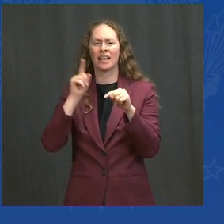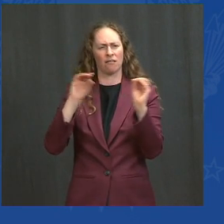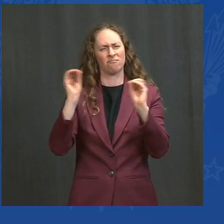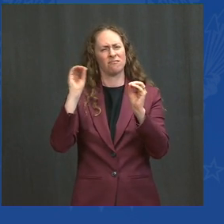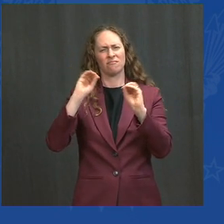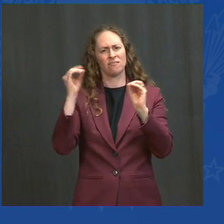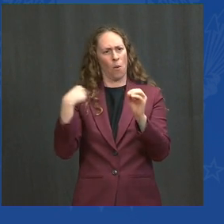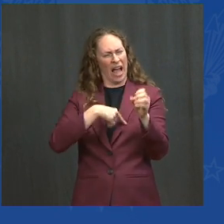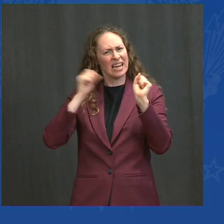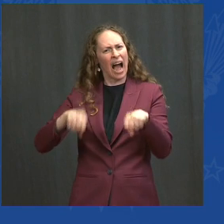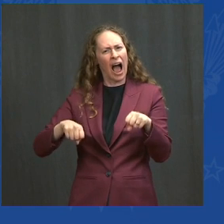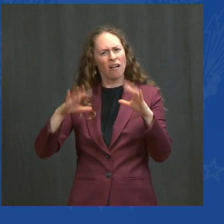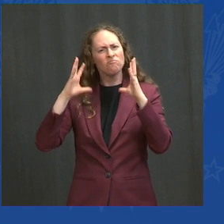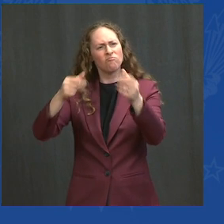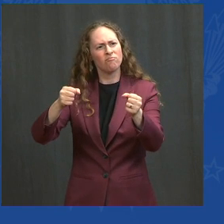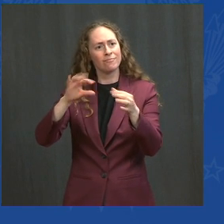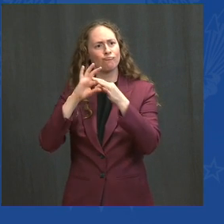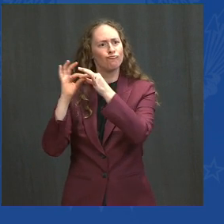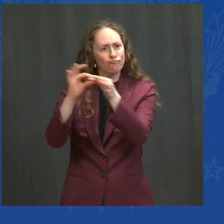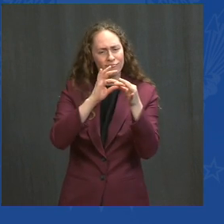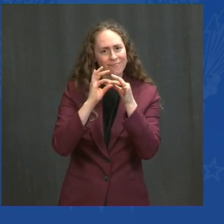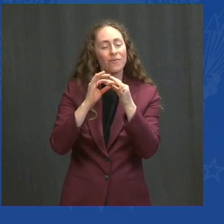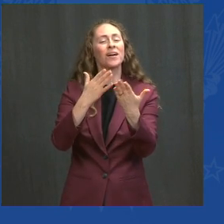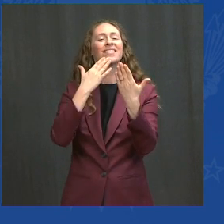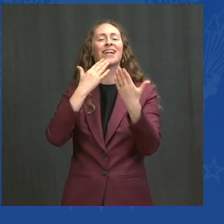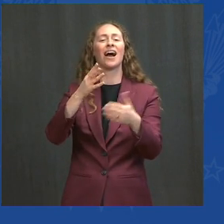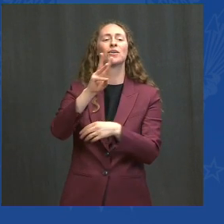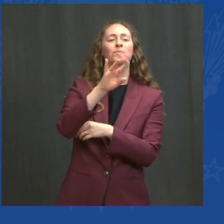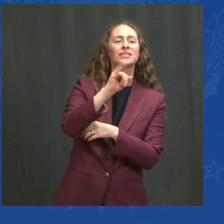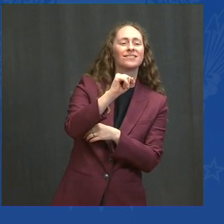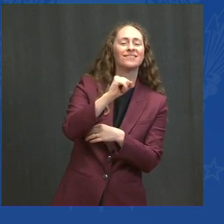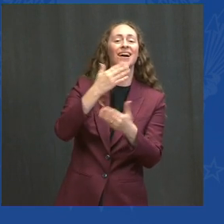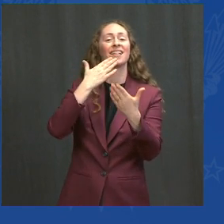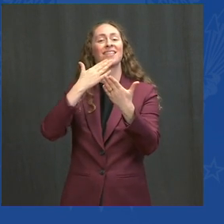So, thank you, Wisconsin. Thank you all for who you are and what you do.